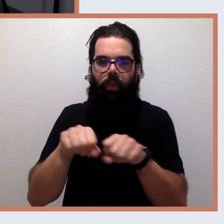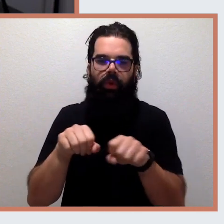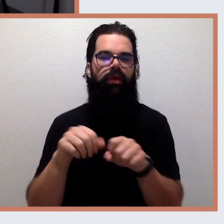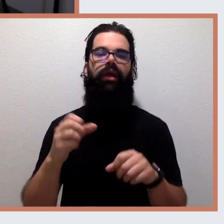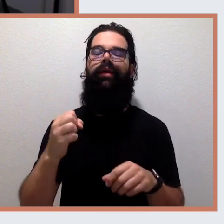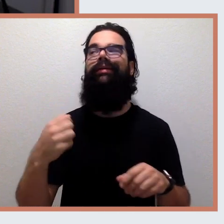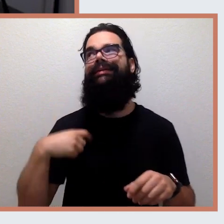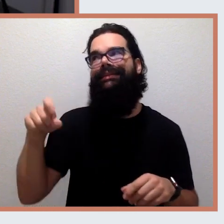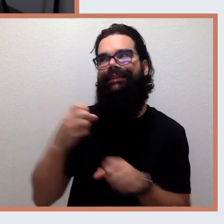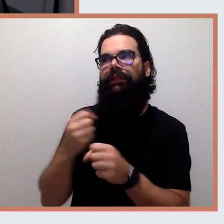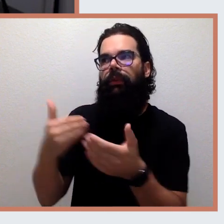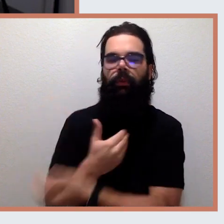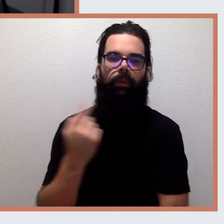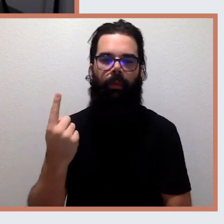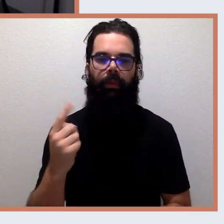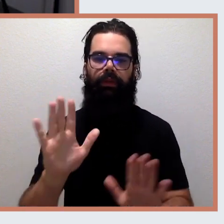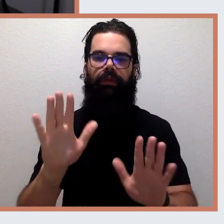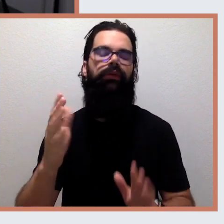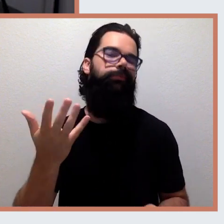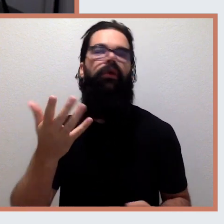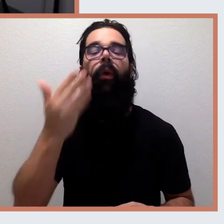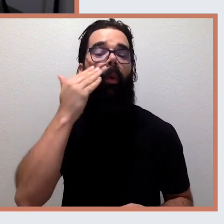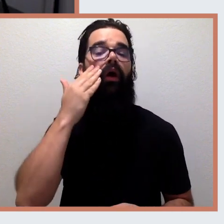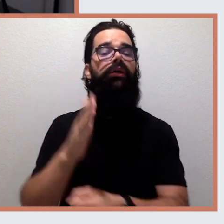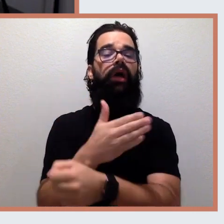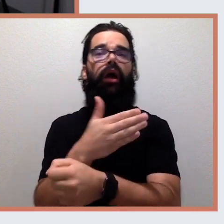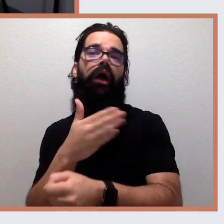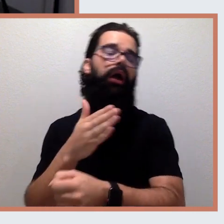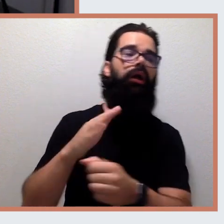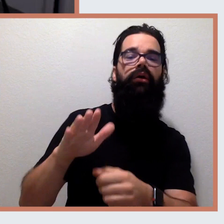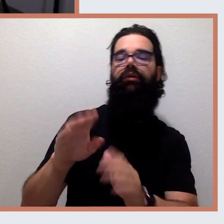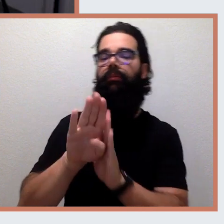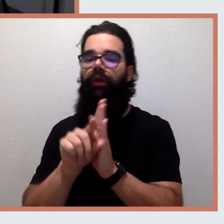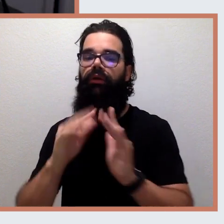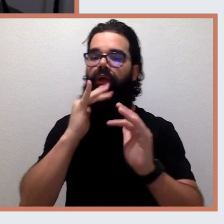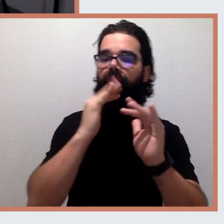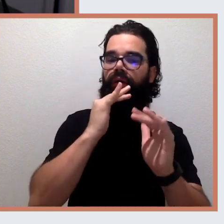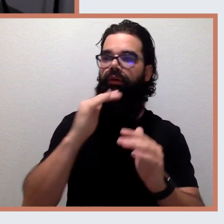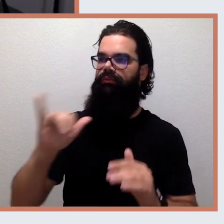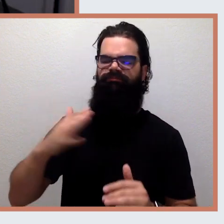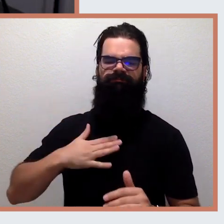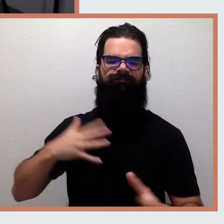but I do need to get some new ones. You know, singing, dancing, the whole thing, so because of that background,